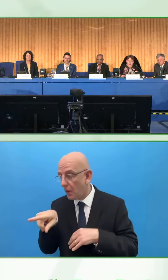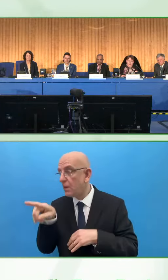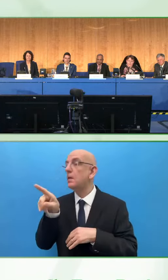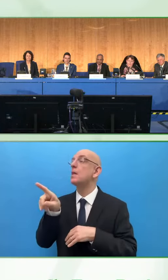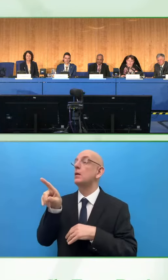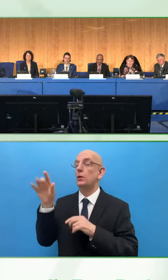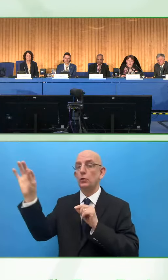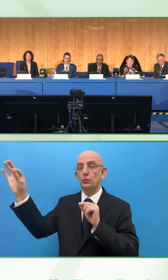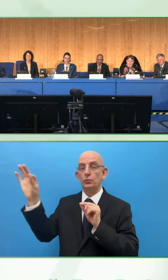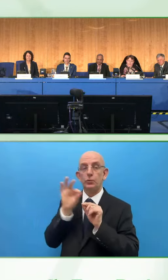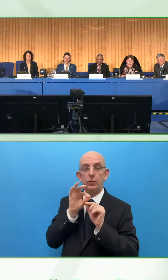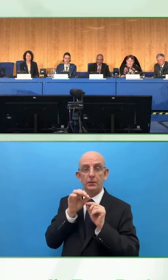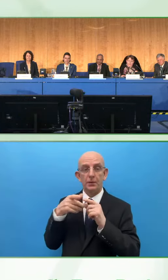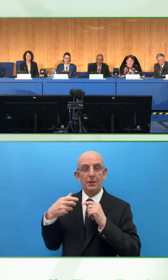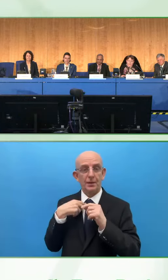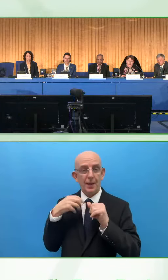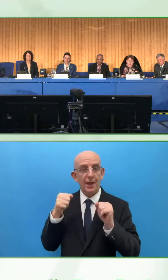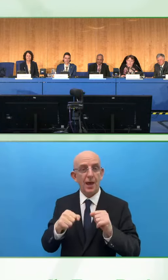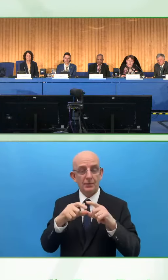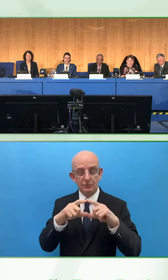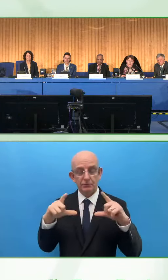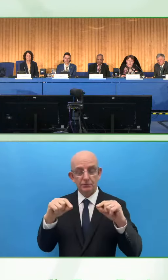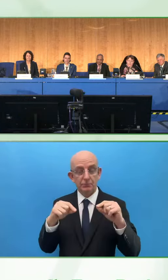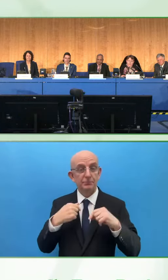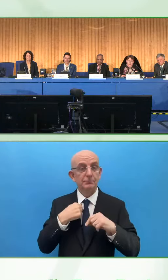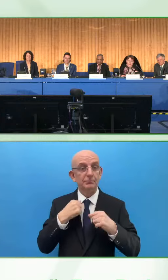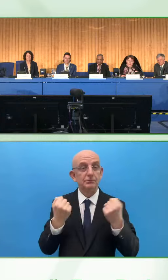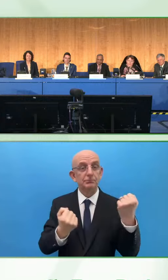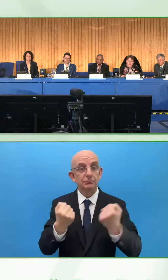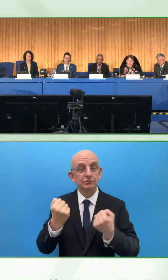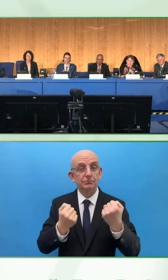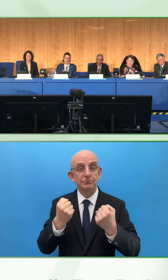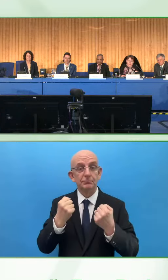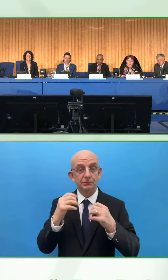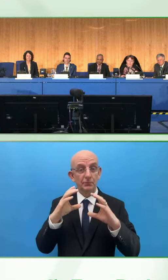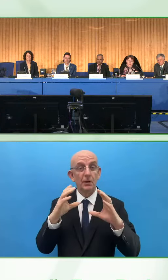Everything I have pretty much that I need to pick up has a loop on it so I can grab